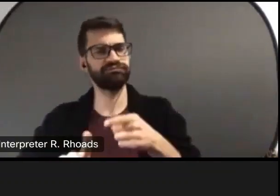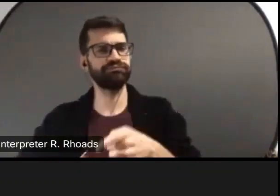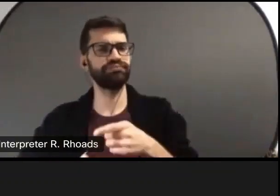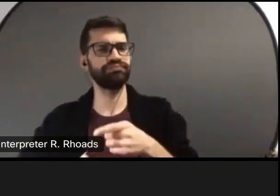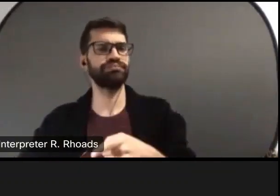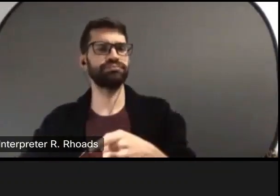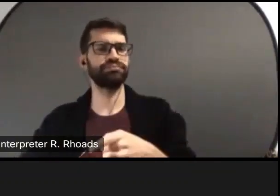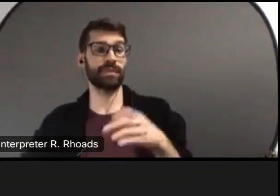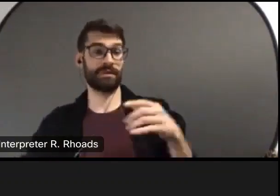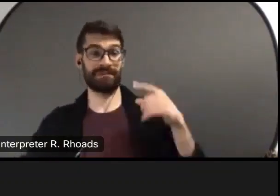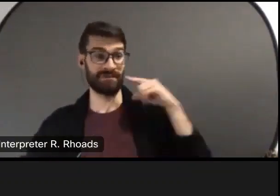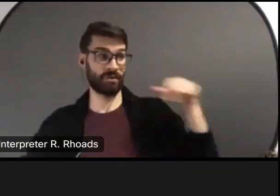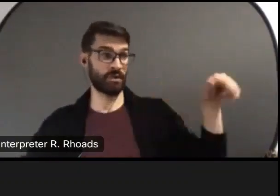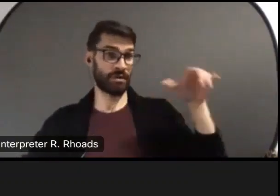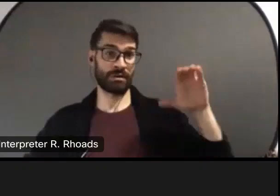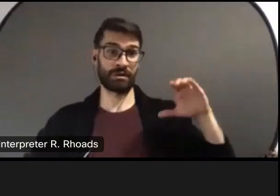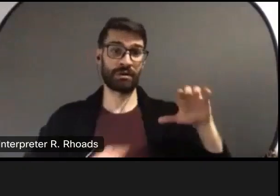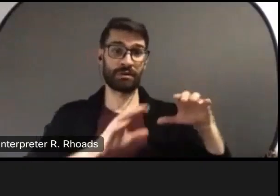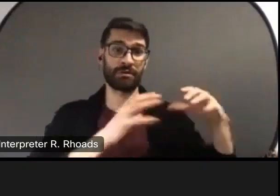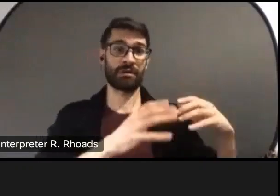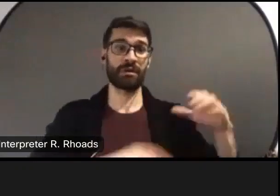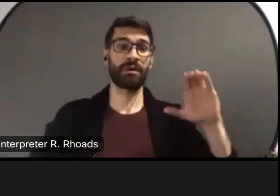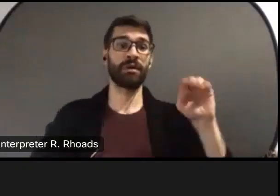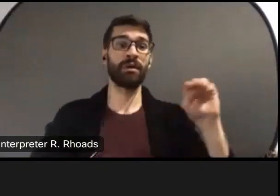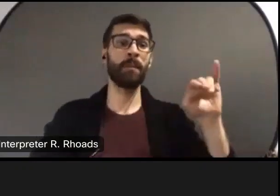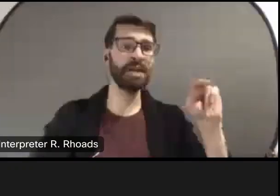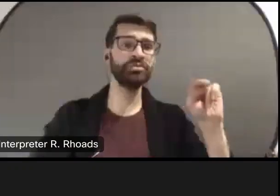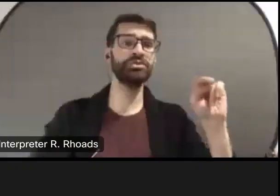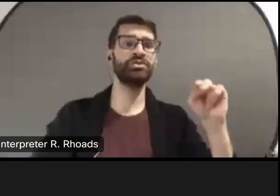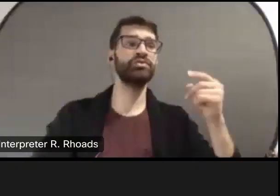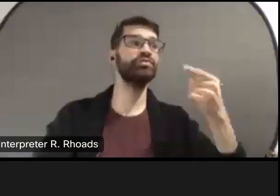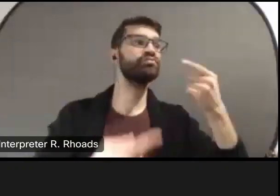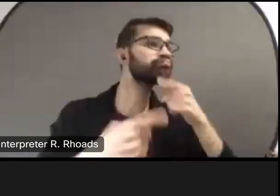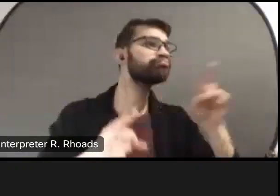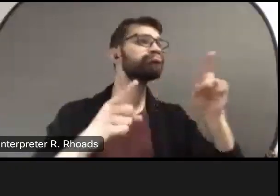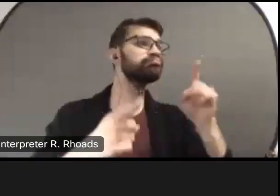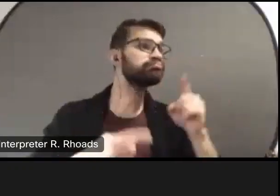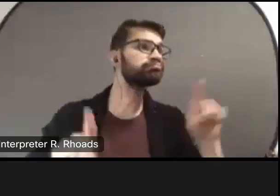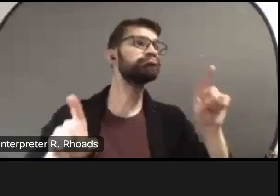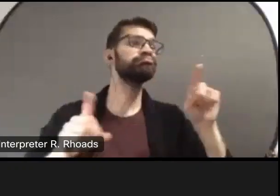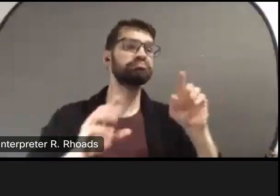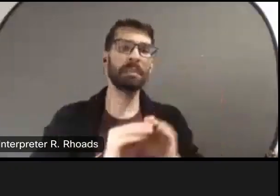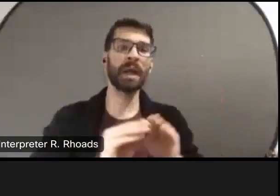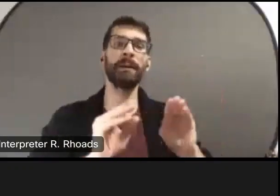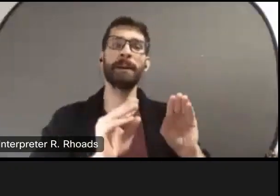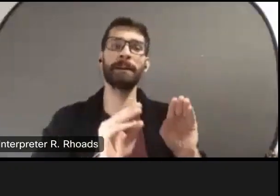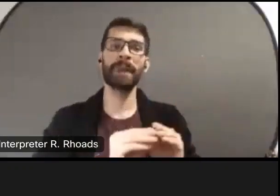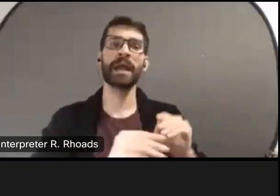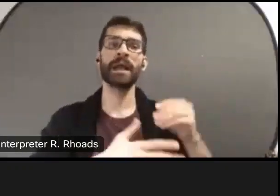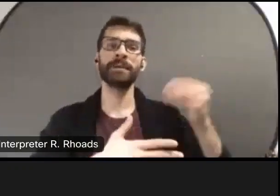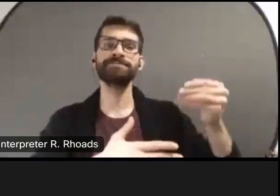Commission announcing meetings, etc. But let's say I want to do a meet and